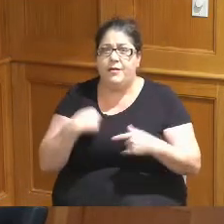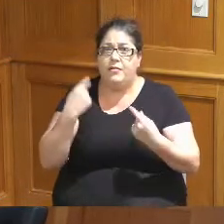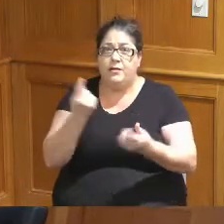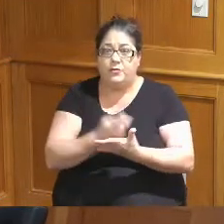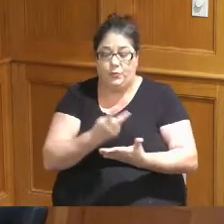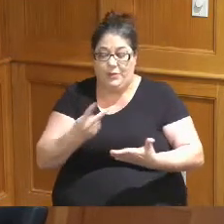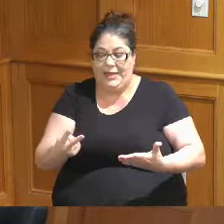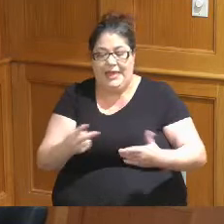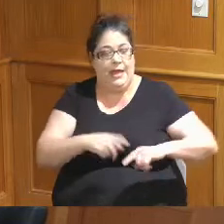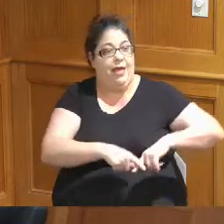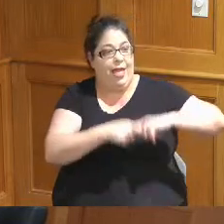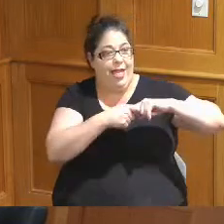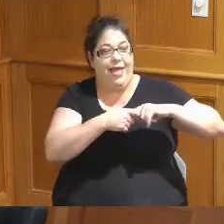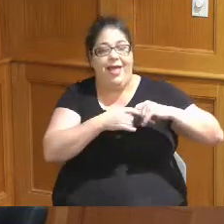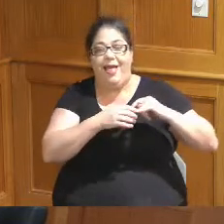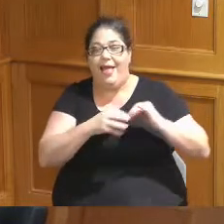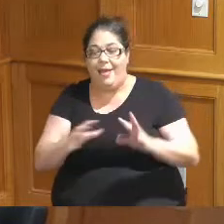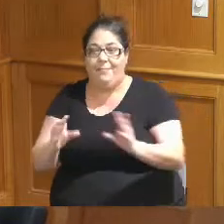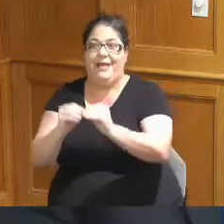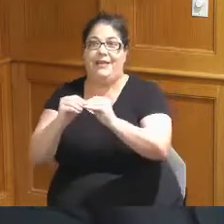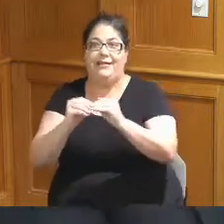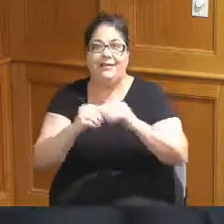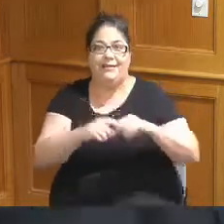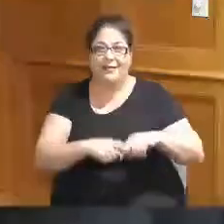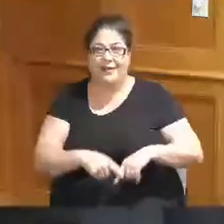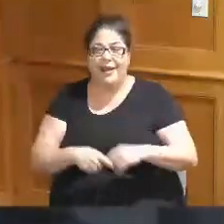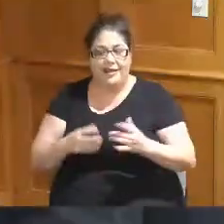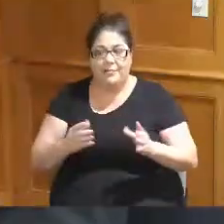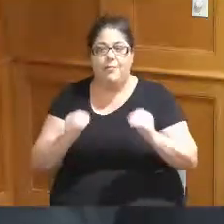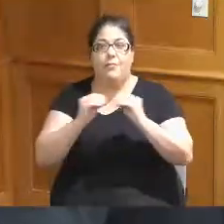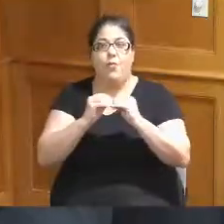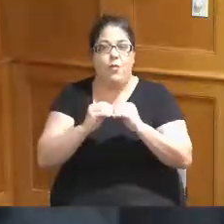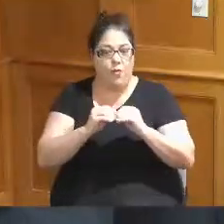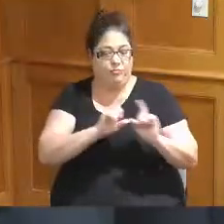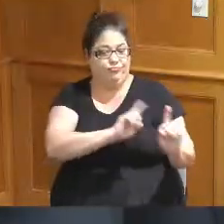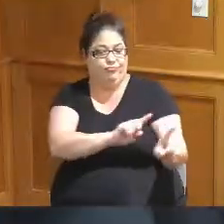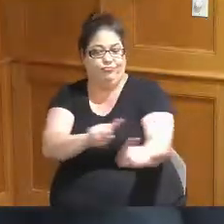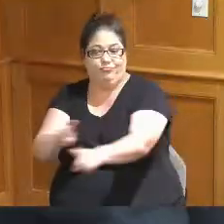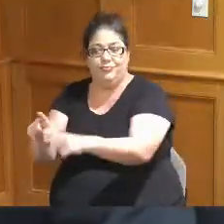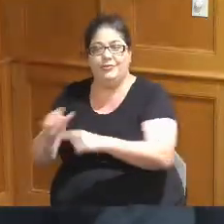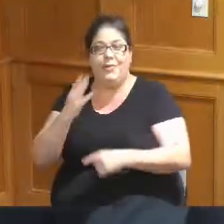two-week Hiatus give us the opportunity to do more than usual because we only meet every other week